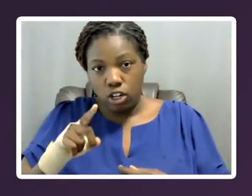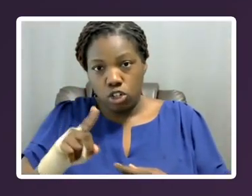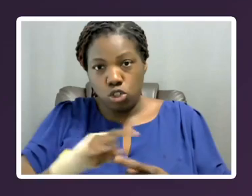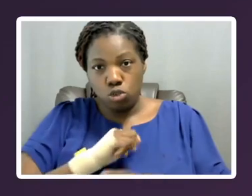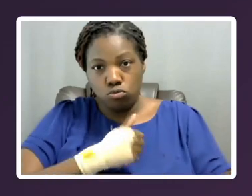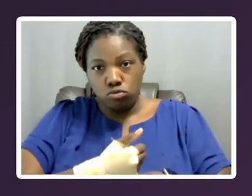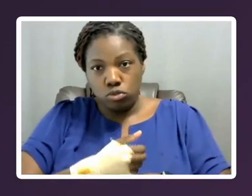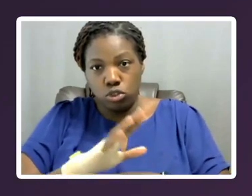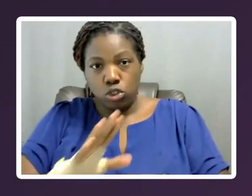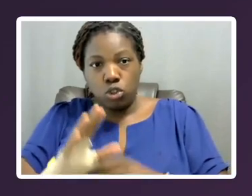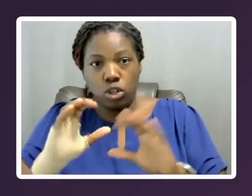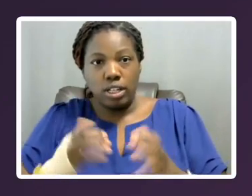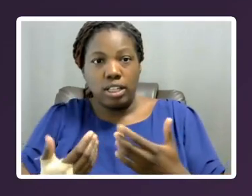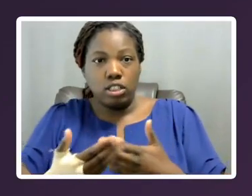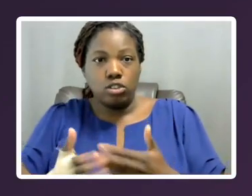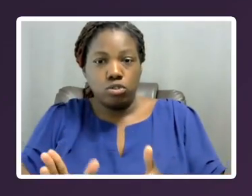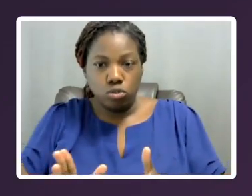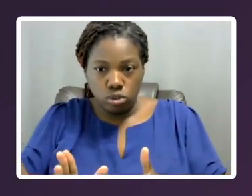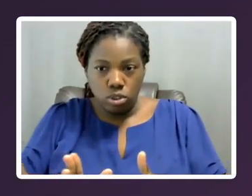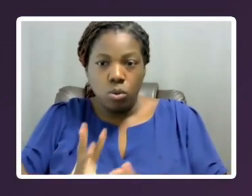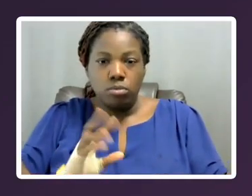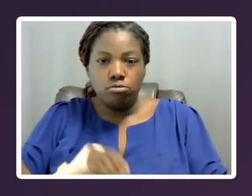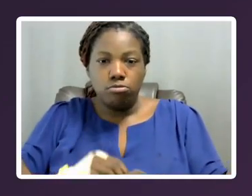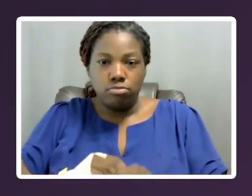these challenging topics? Teya Green: